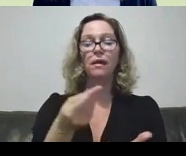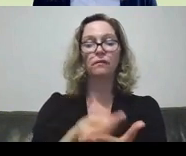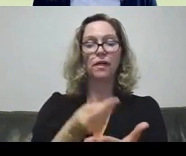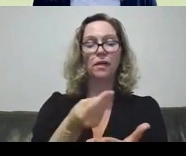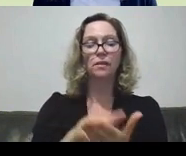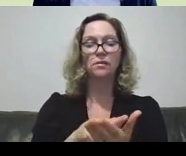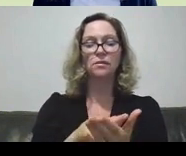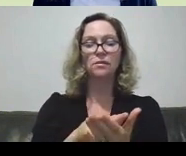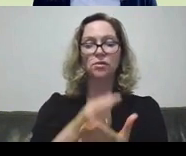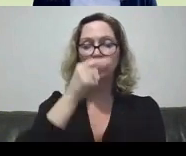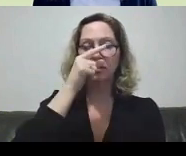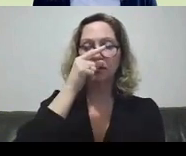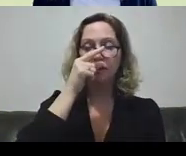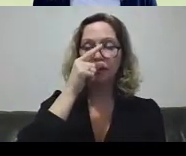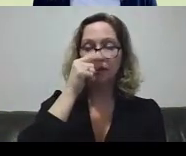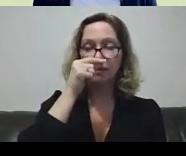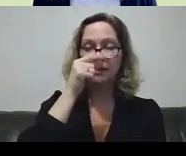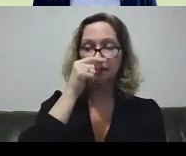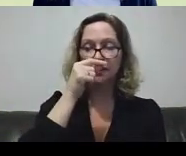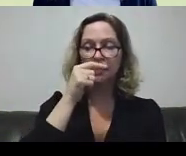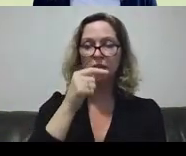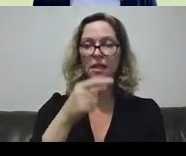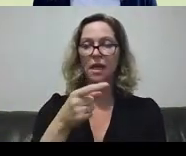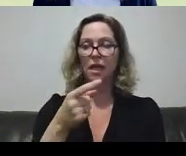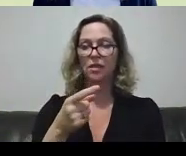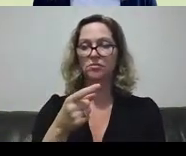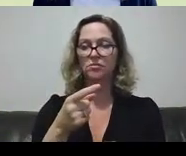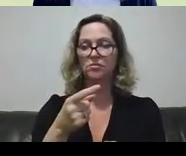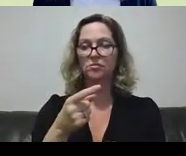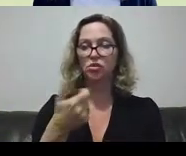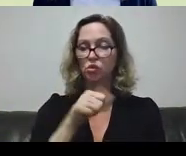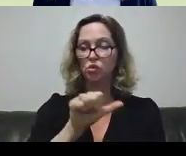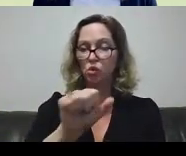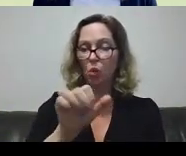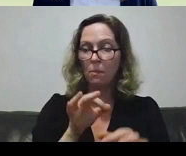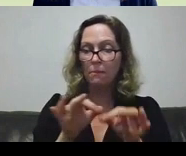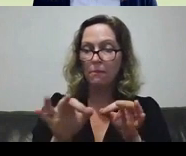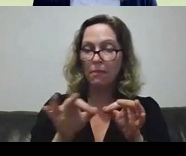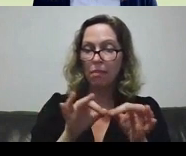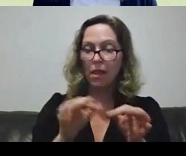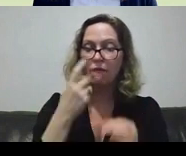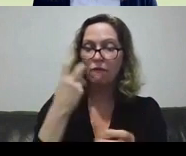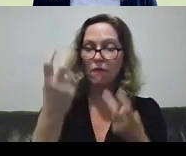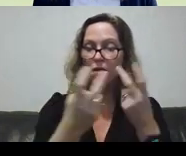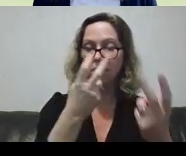simple implementation of plans and upskilling self-managed